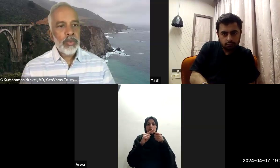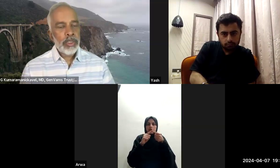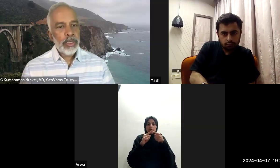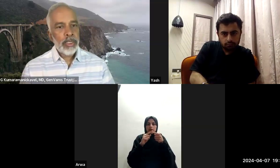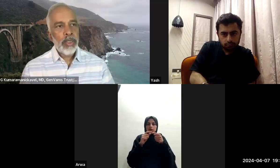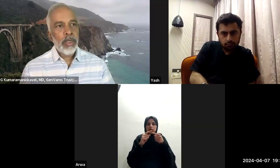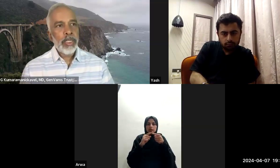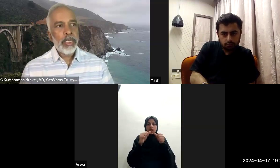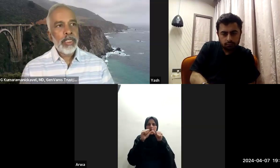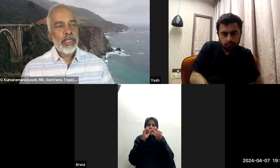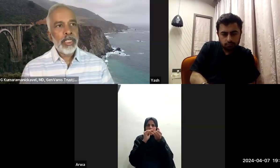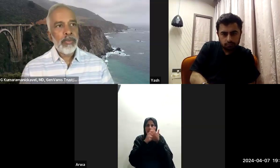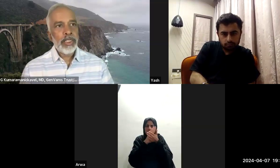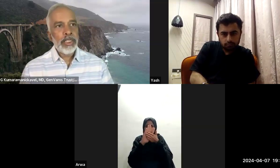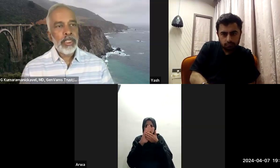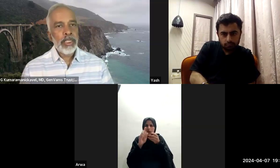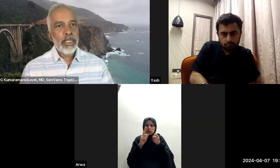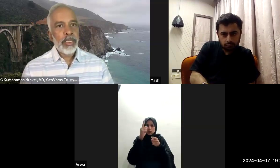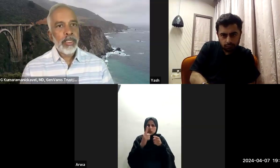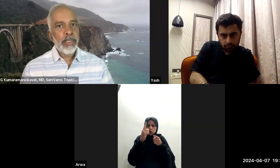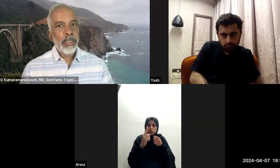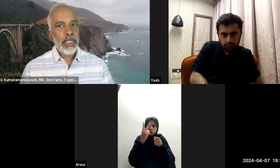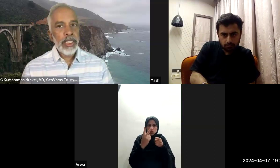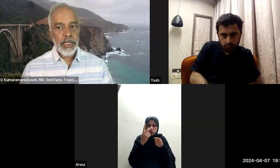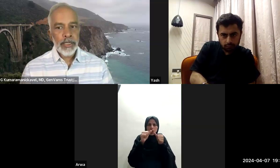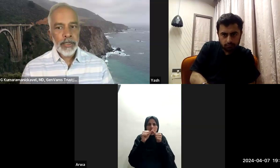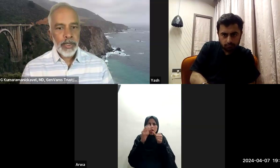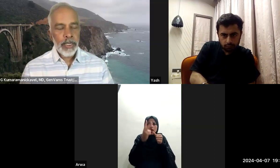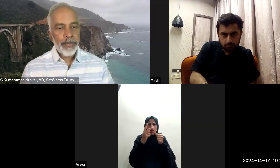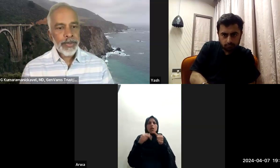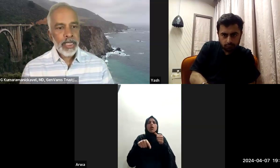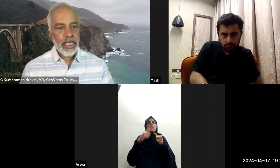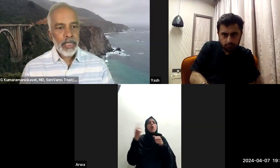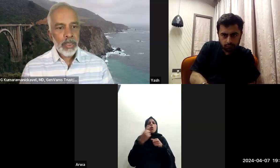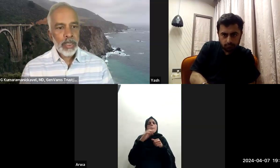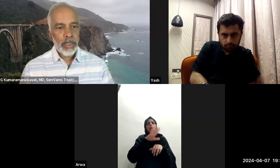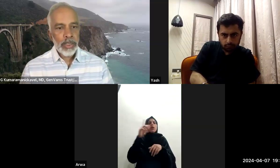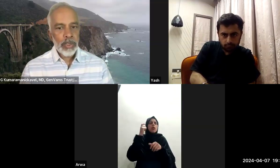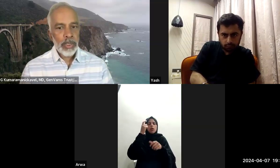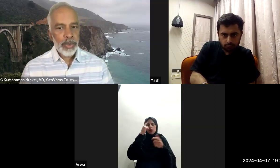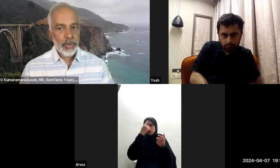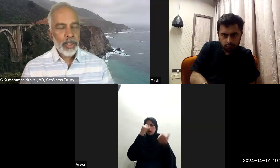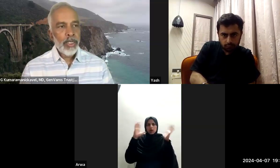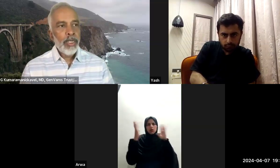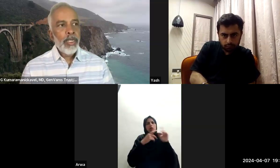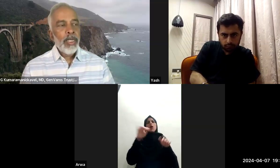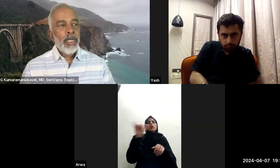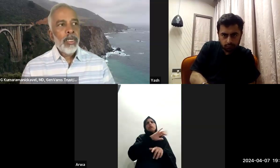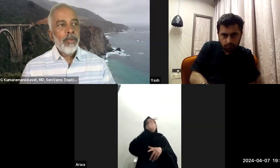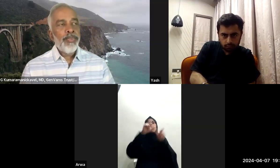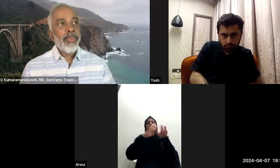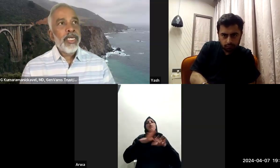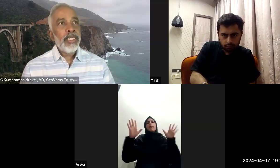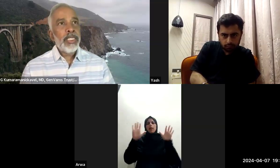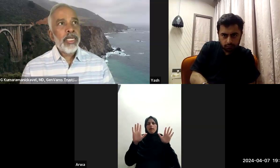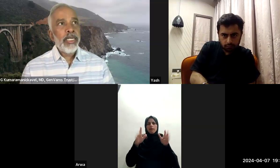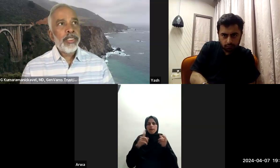the most common condition that we see in India okay and across the world too. There is a catch